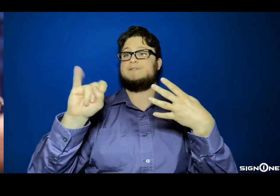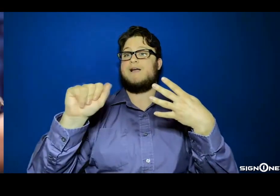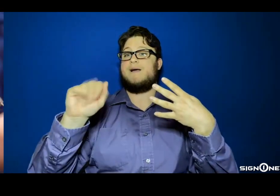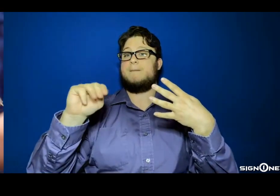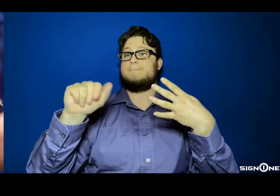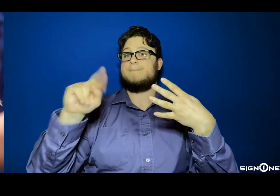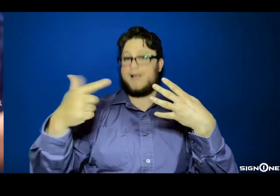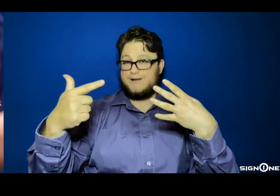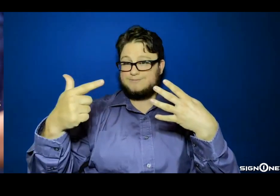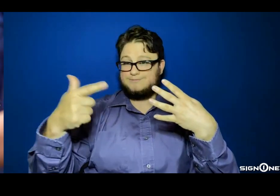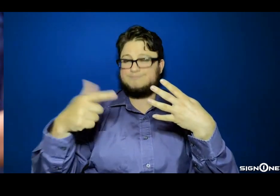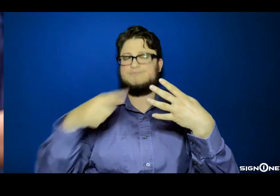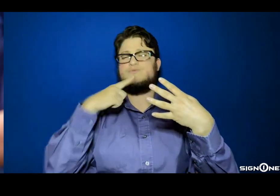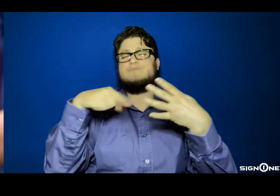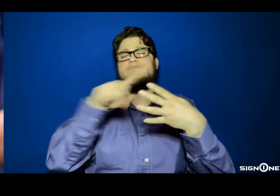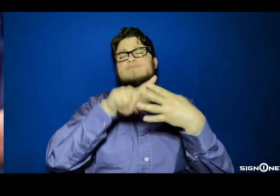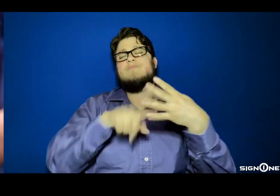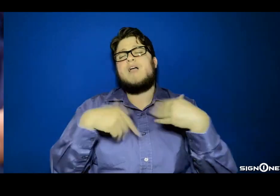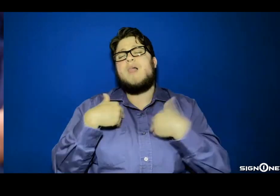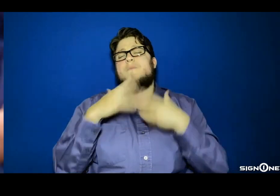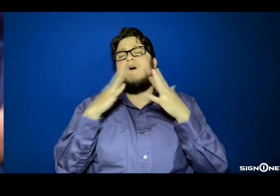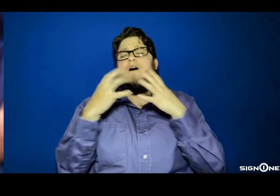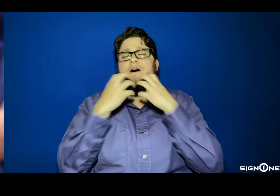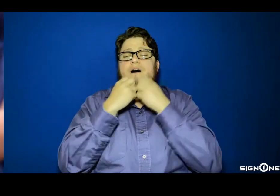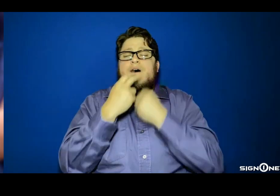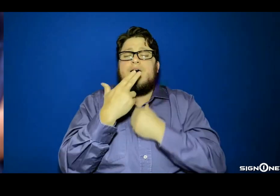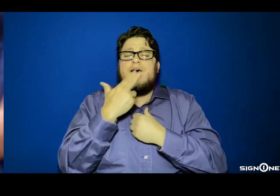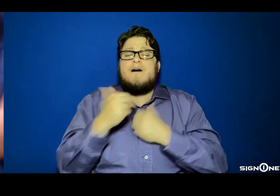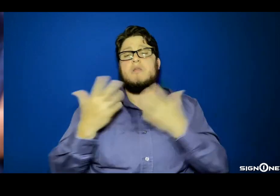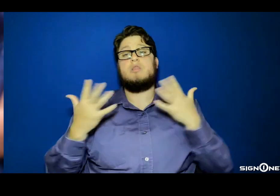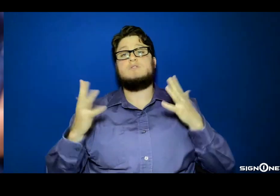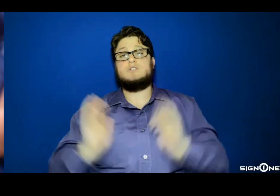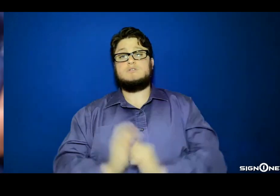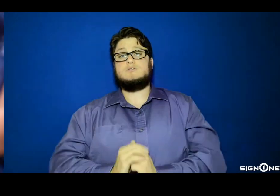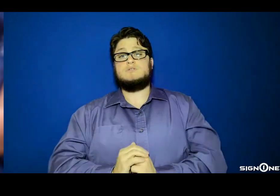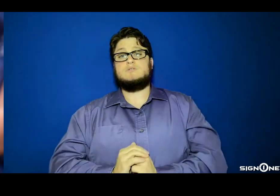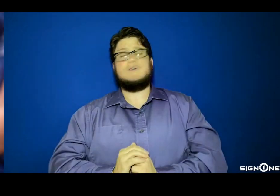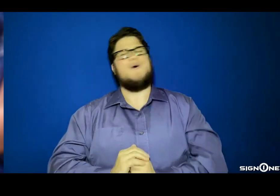siamang. These animals are not just adorable.